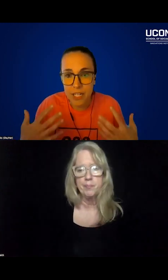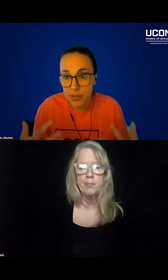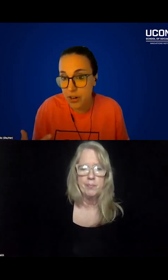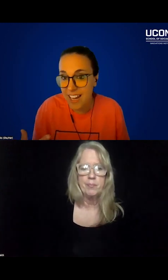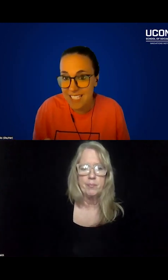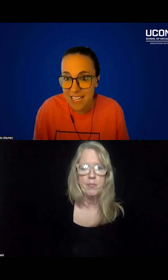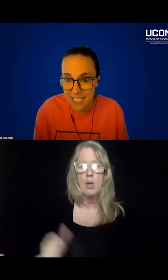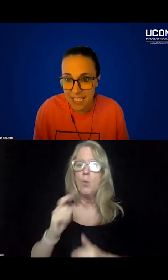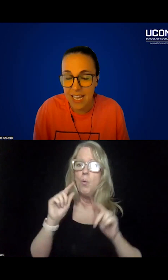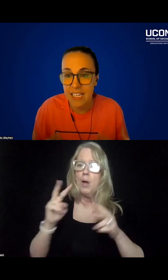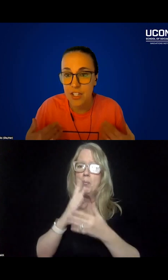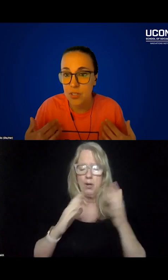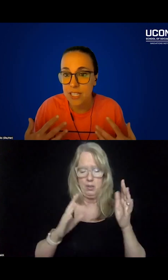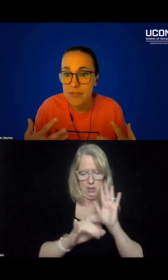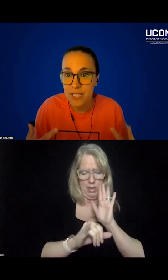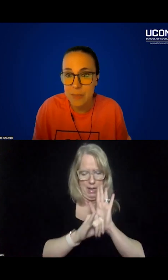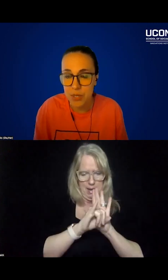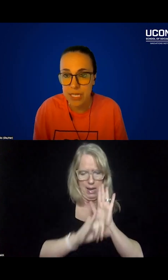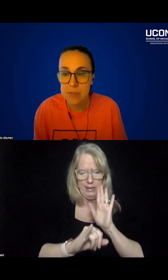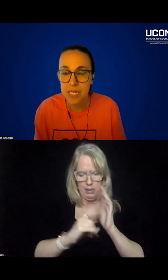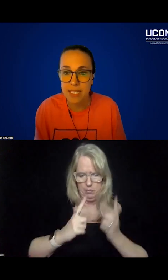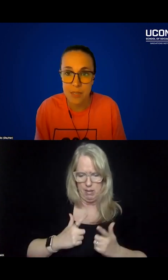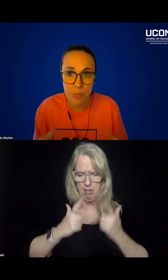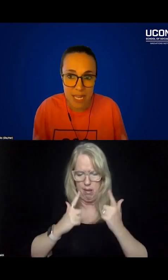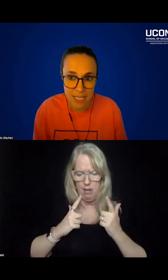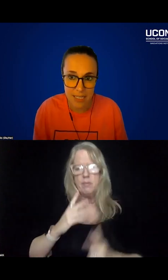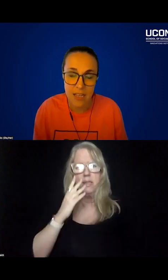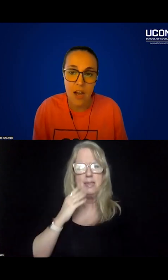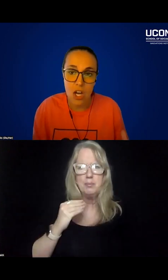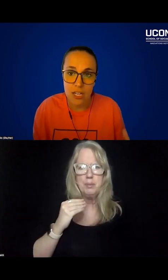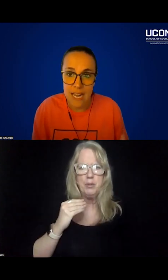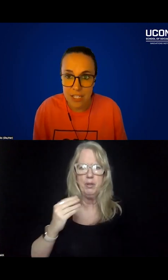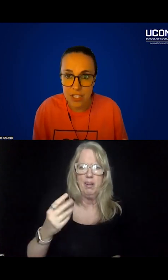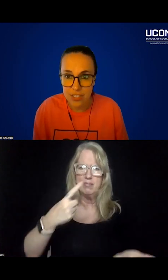OF YOUR IDENTITY AND LIFE EXPERIENCE BEING DEBATED ON A NATIONAL